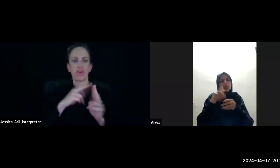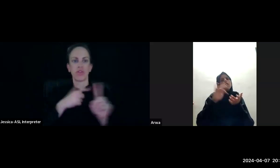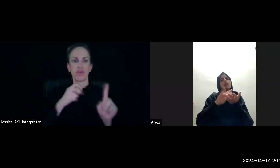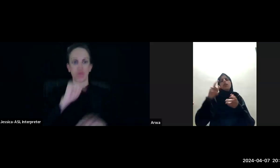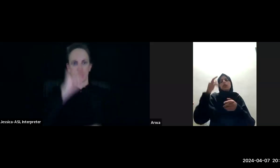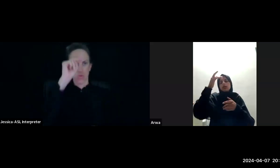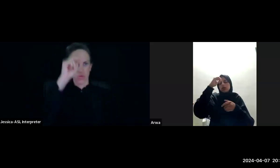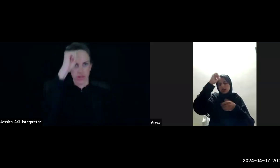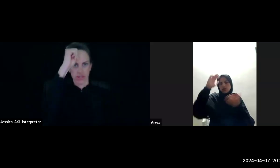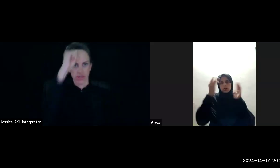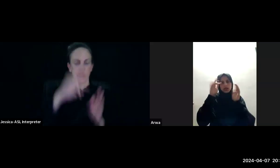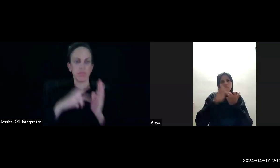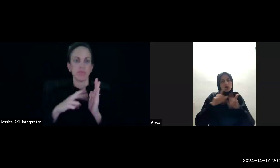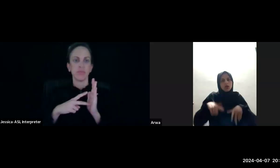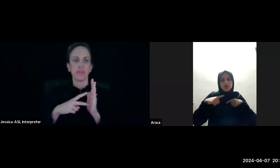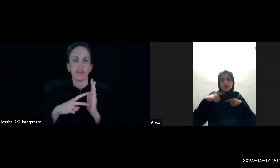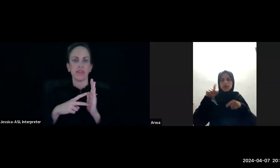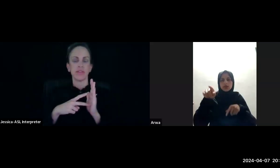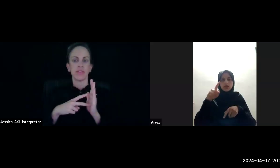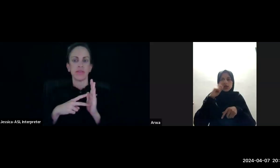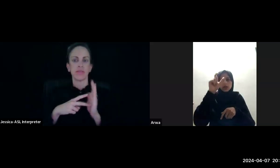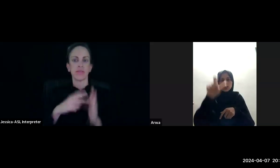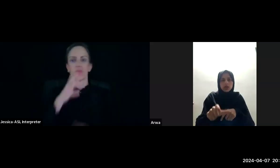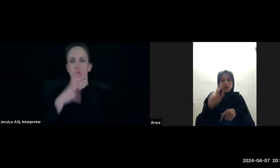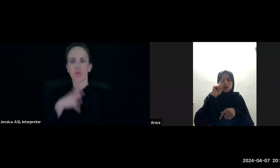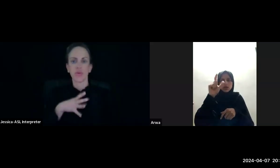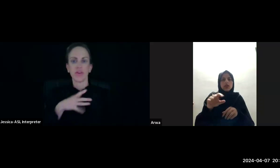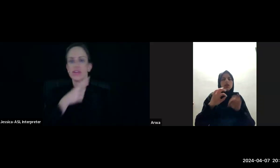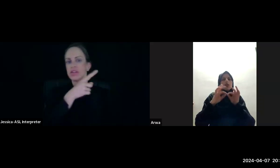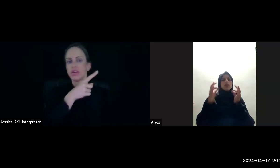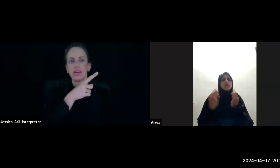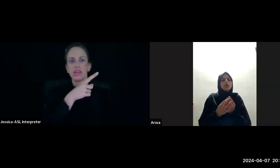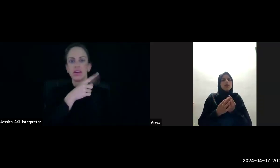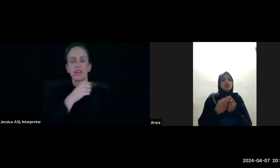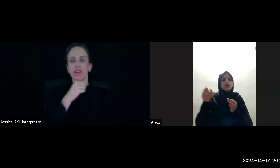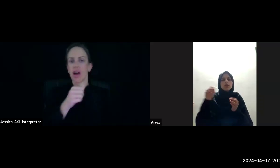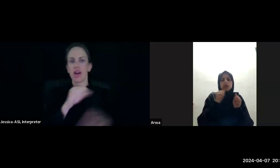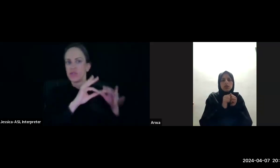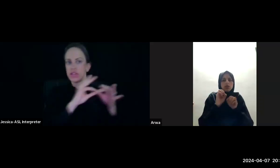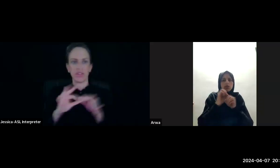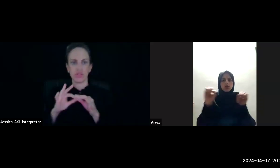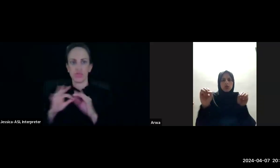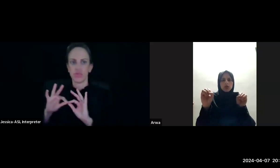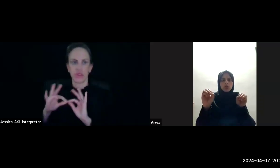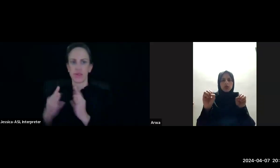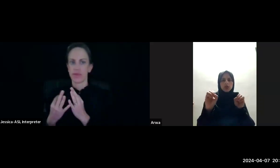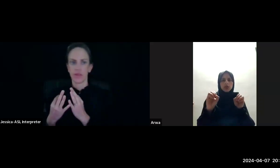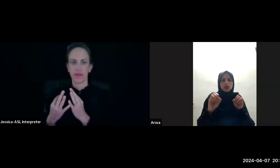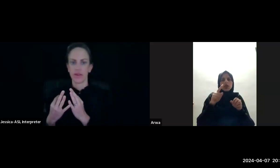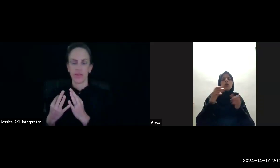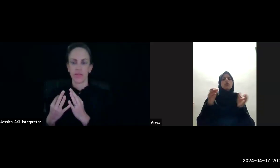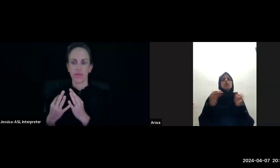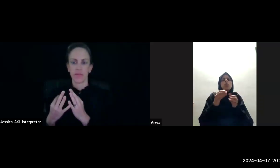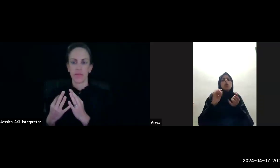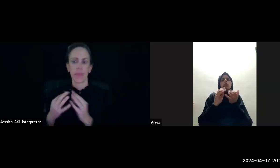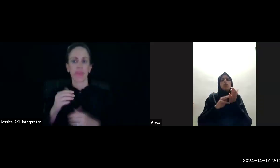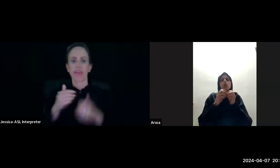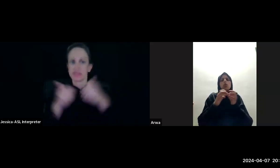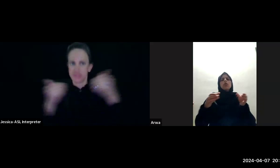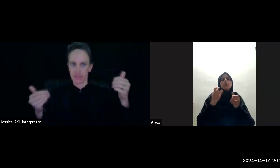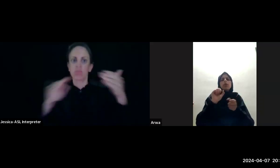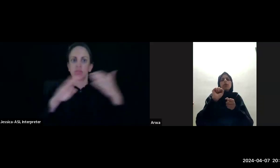uh she was not related to his family in the first place. she was not of his own community uh in the